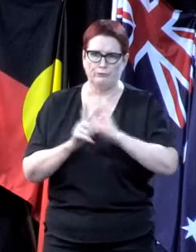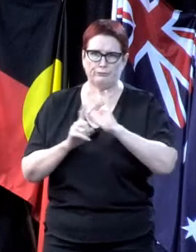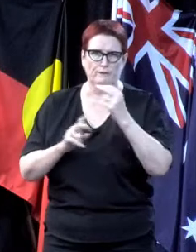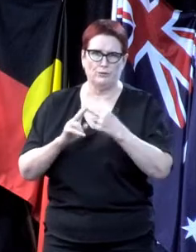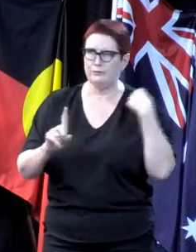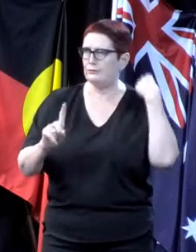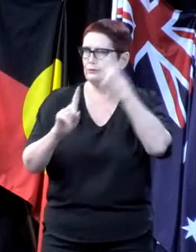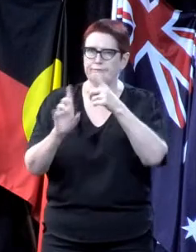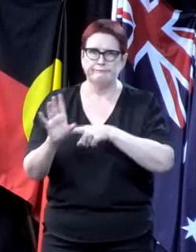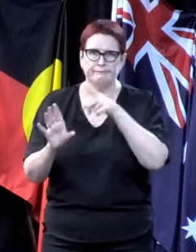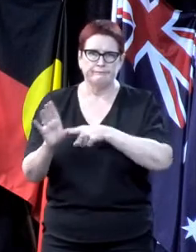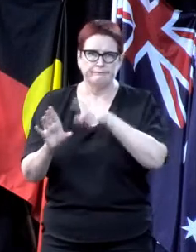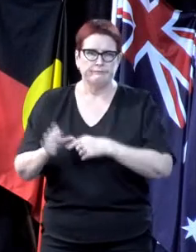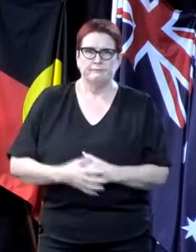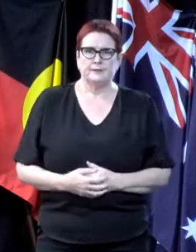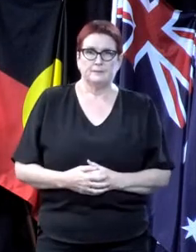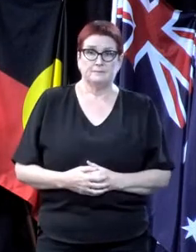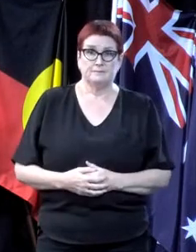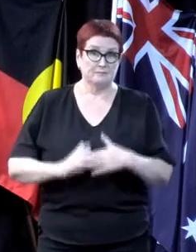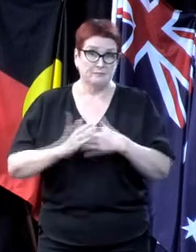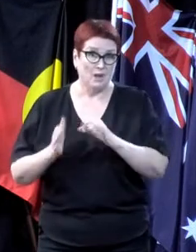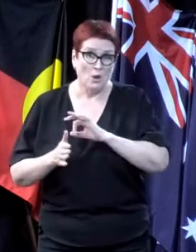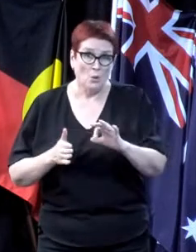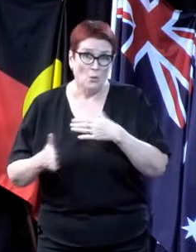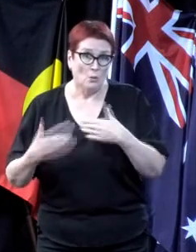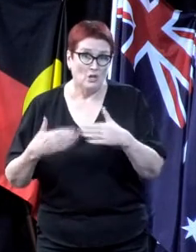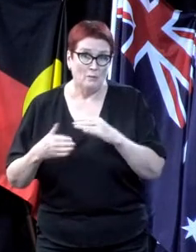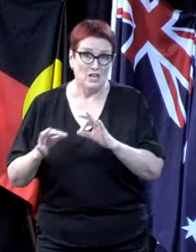which as you’ve heard from us, is not what our role is in schools.